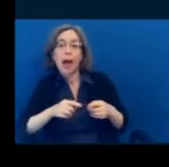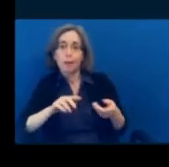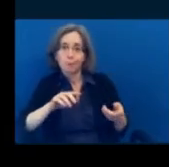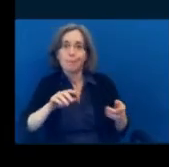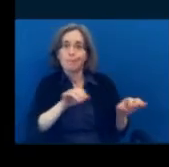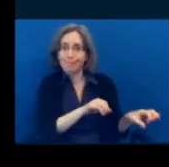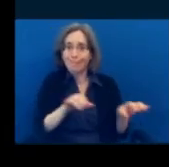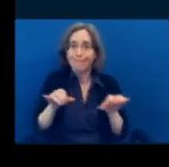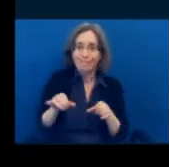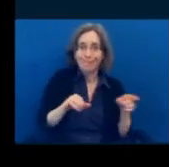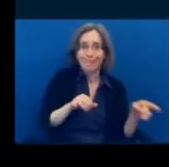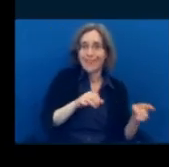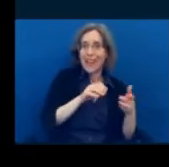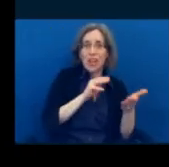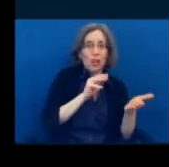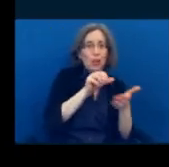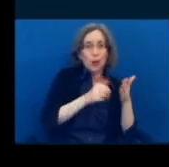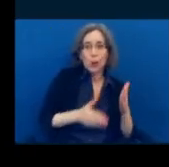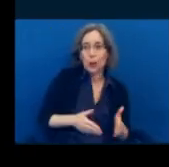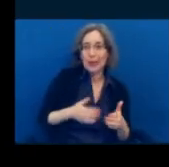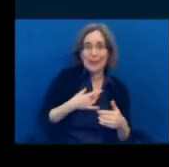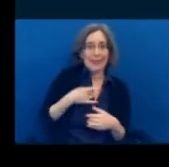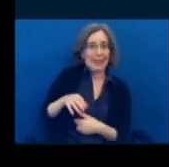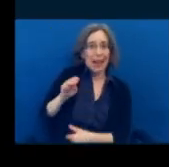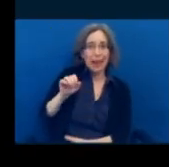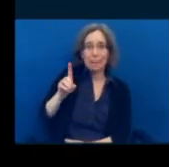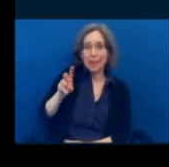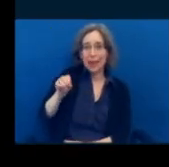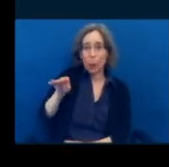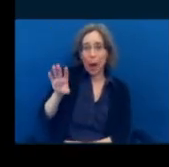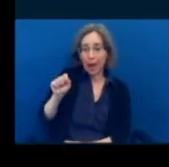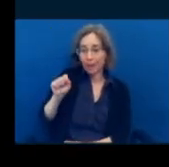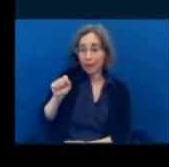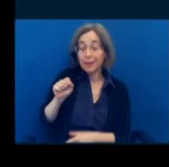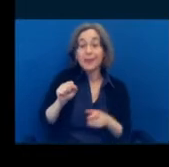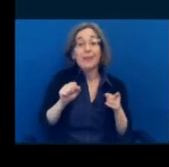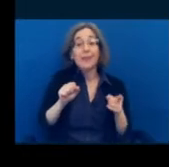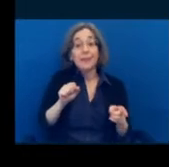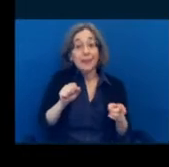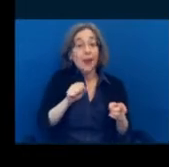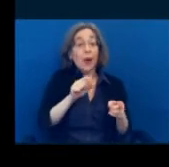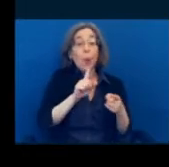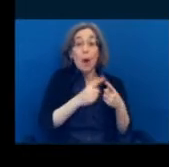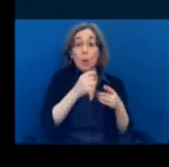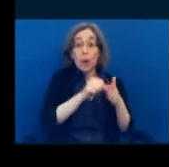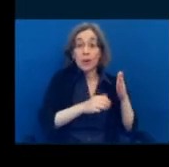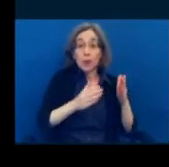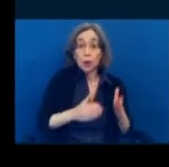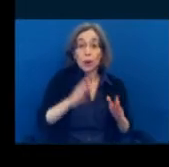IN THE 17th CENTURY PETER CHAMBERLAIN INVENTED FORCEPS AND BY THE 18th CENTURY THEY WERE